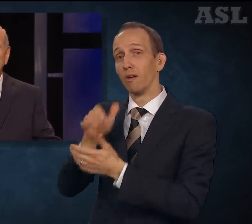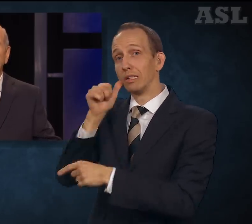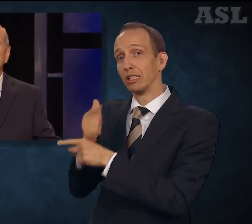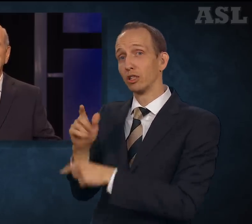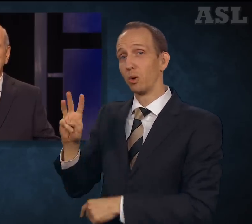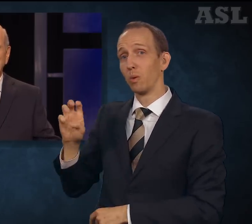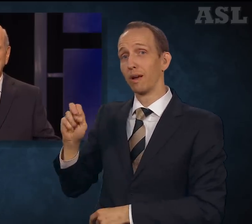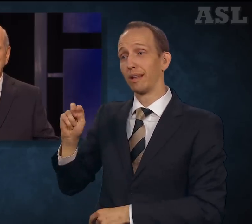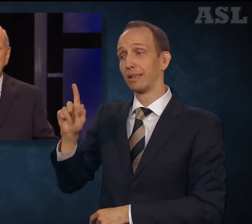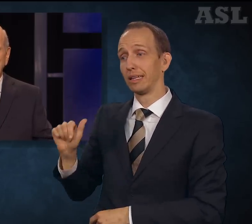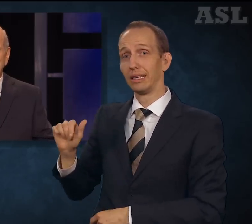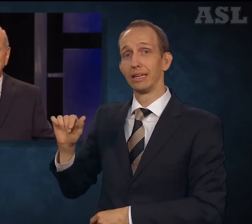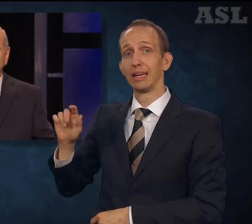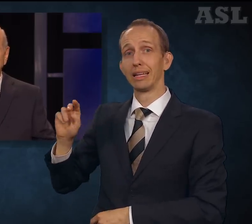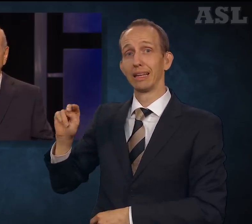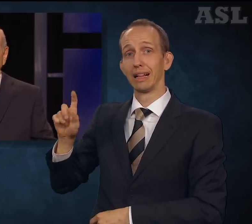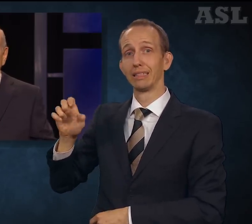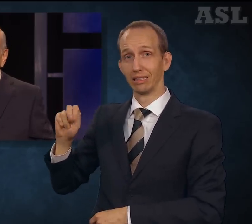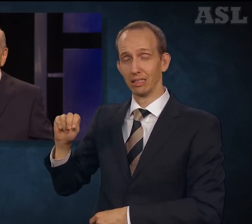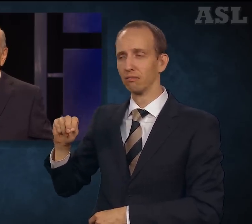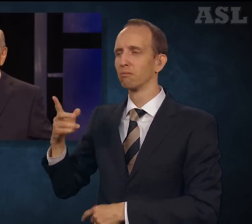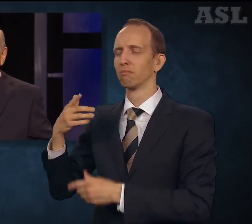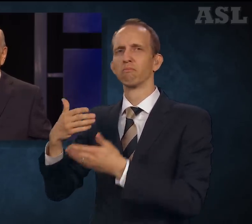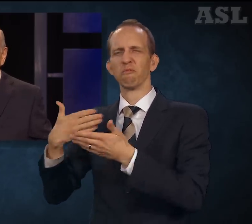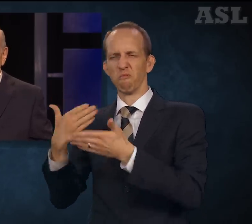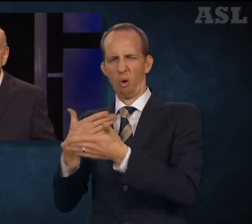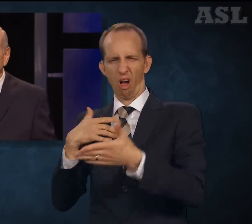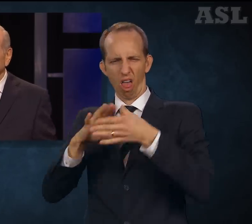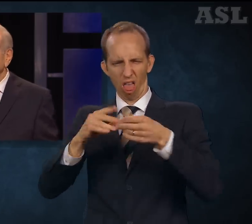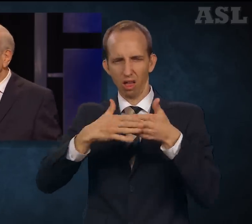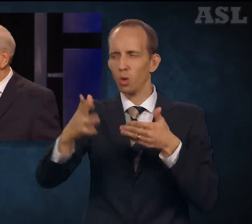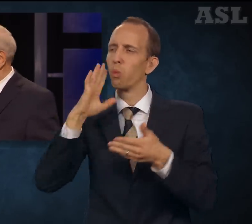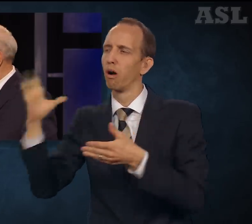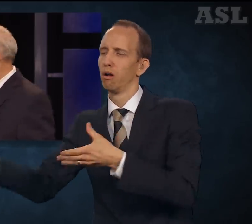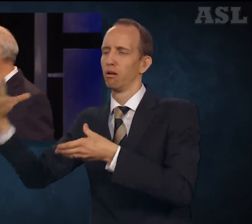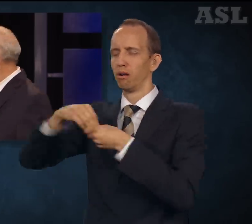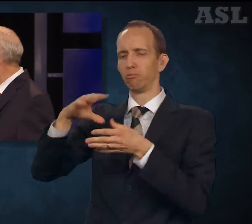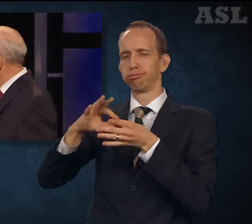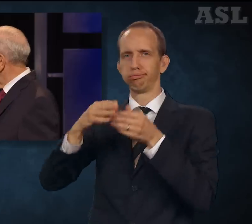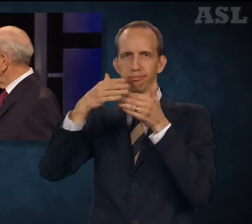NELSON TO PROVIDE SOME